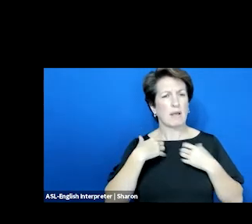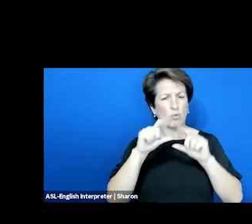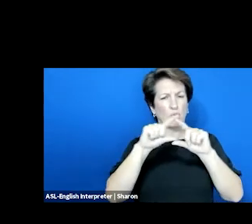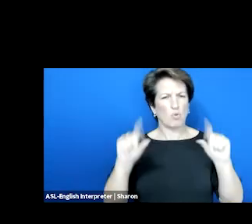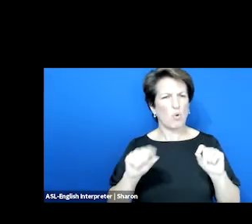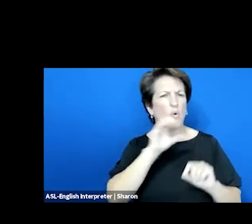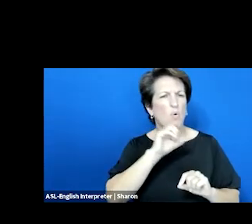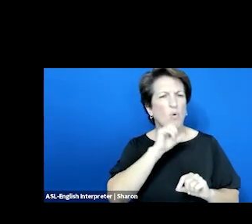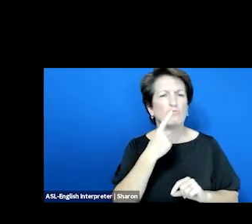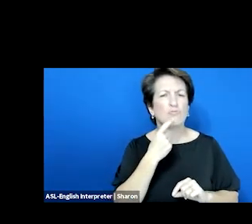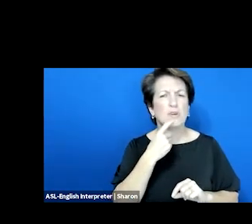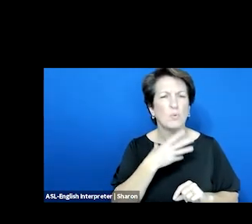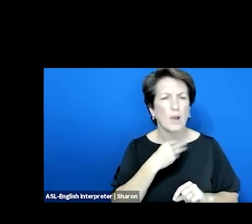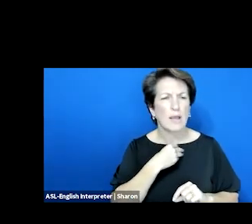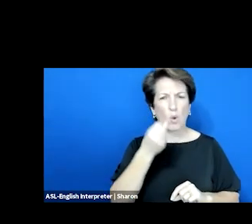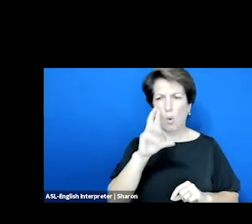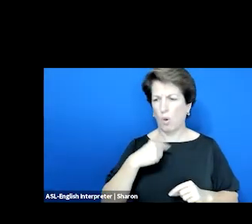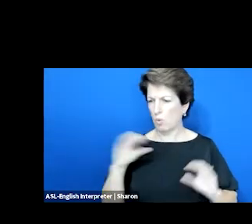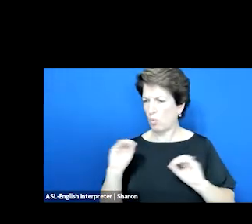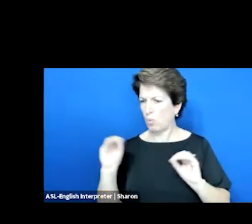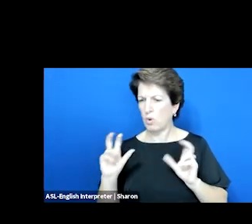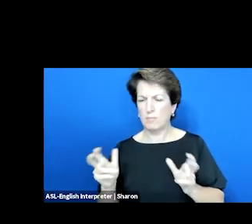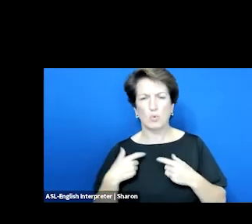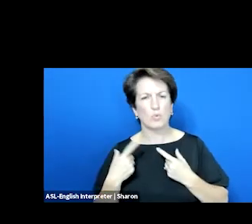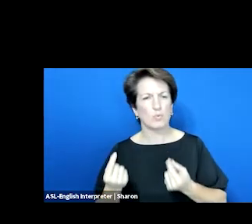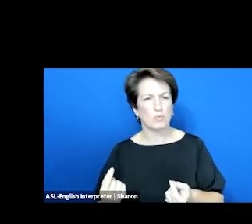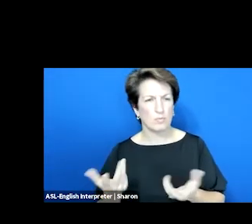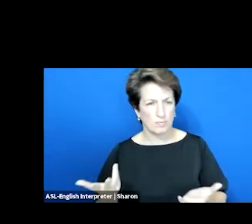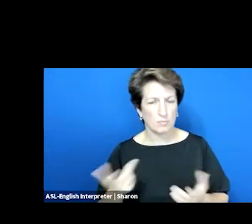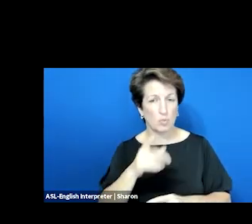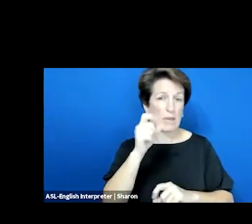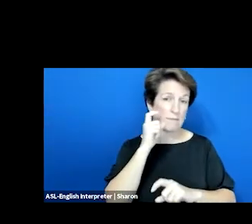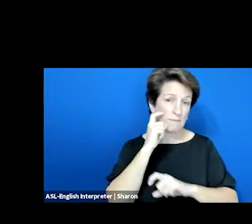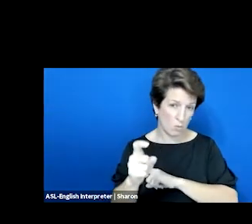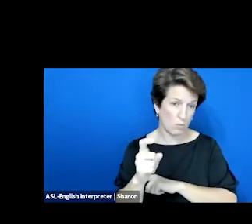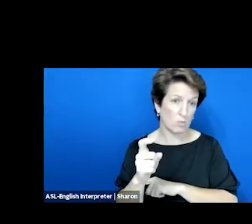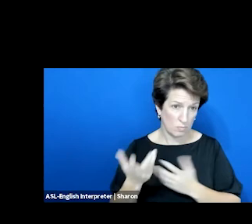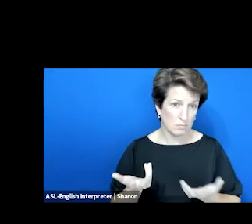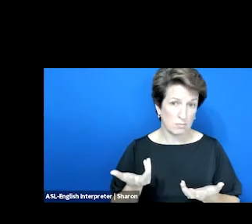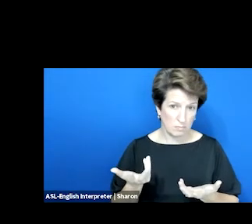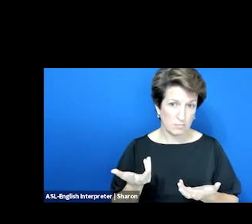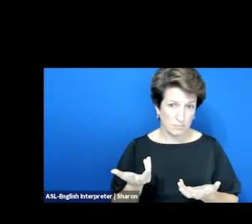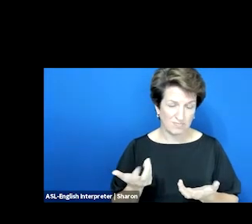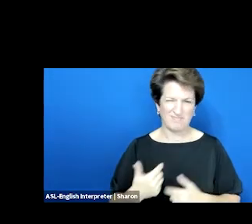need is your green card, and you will need the numbers from both the front and the back, and expired cards will be accepted. You need to have your date of birth and your